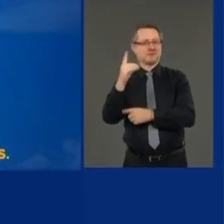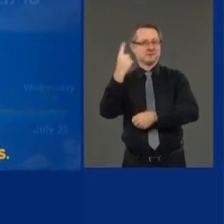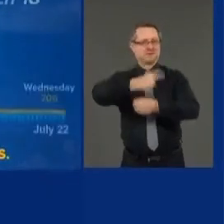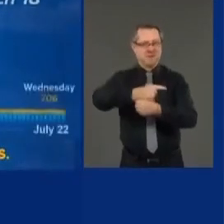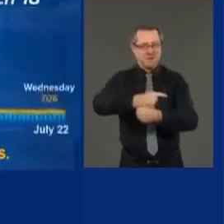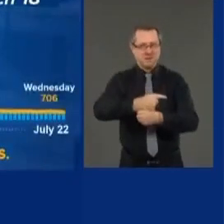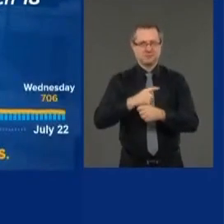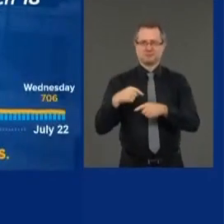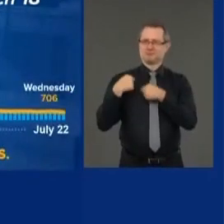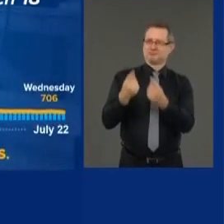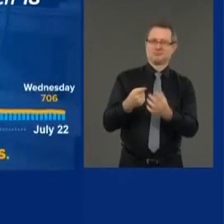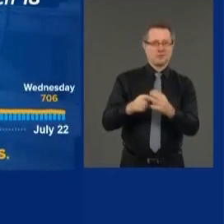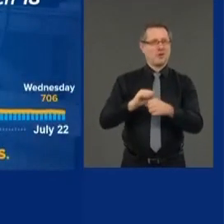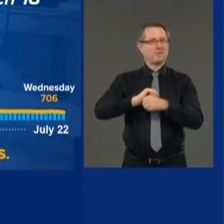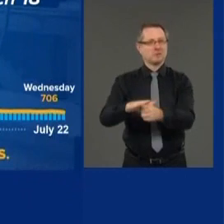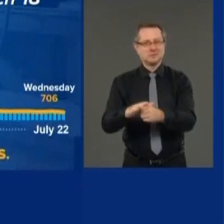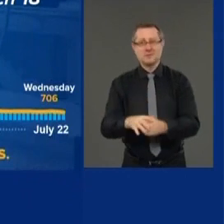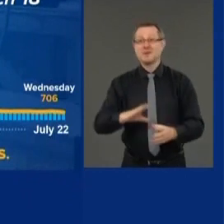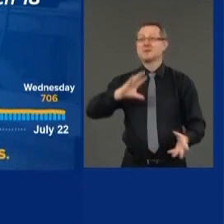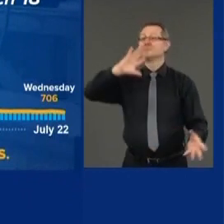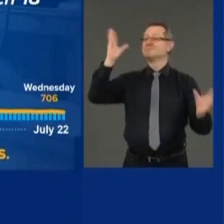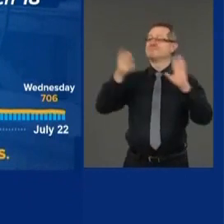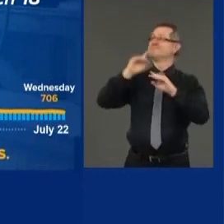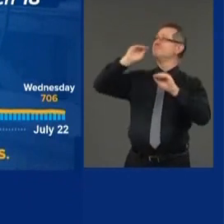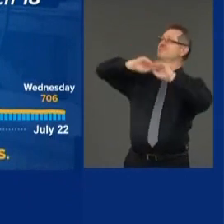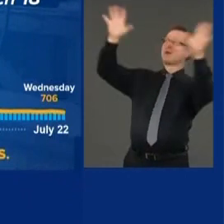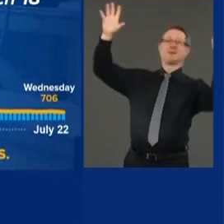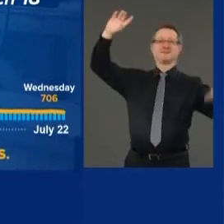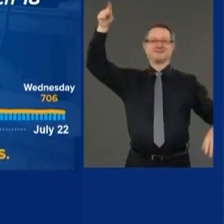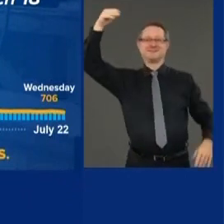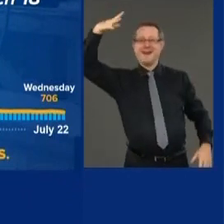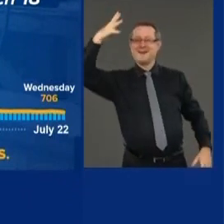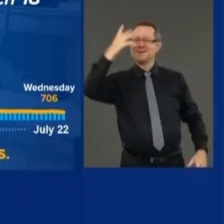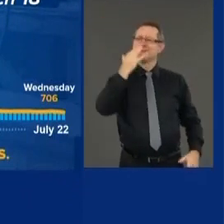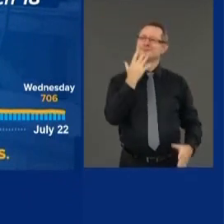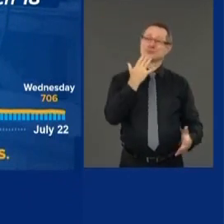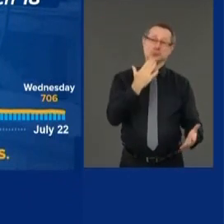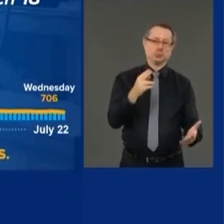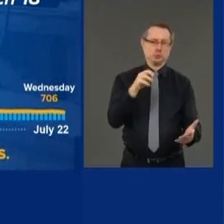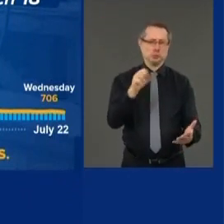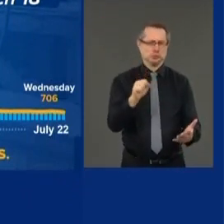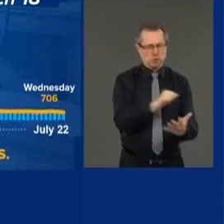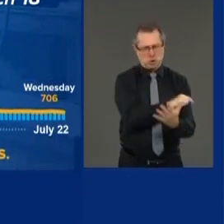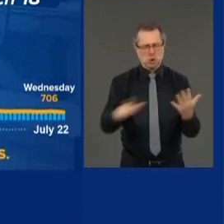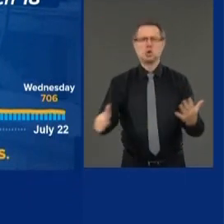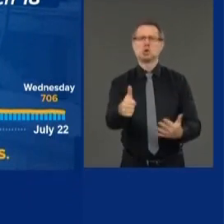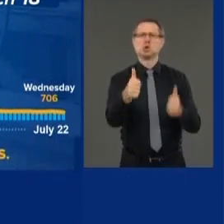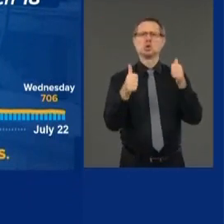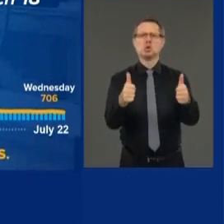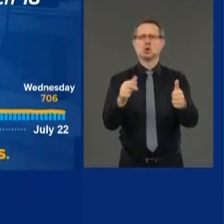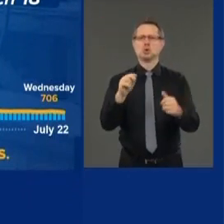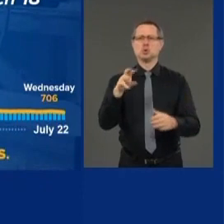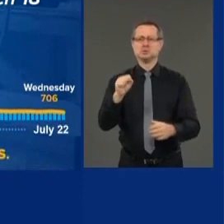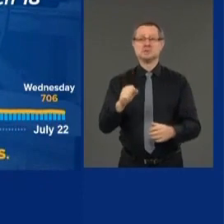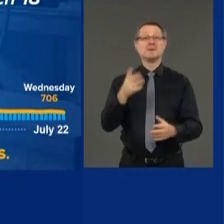KELLY CONWAY'S LEADERSHIP. WE'RE DAY 145. A BRIGHT SUNNY DAY.